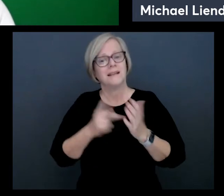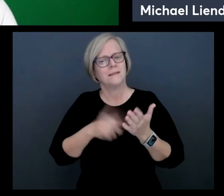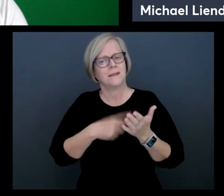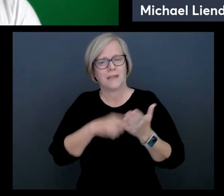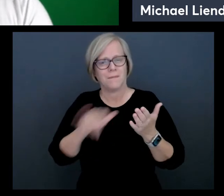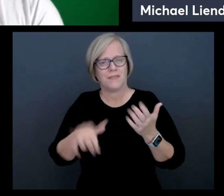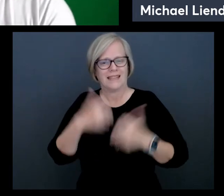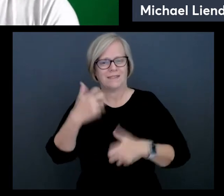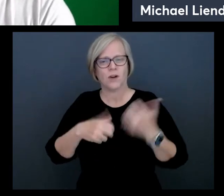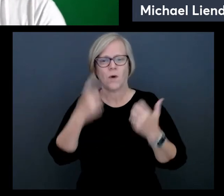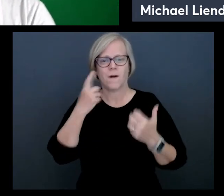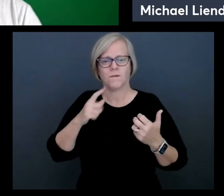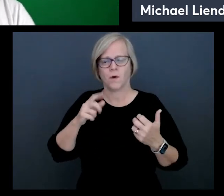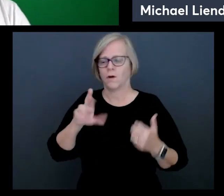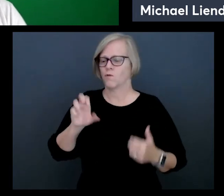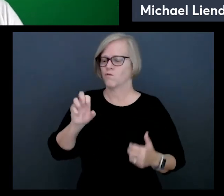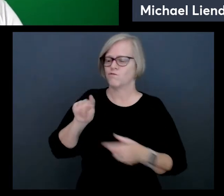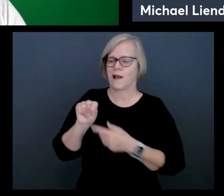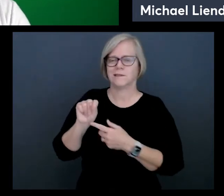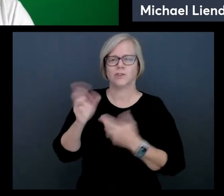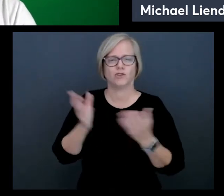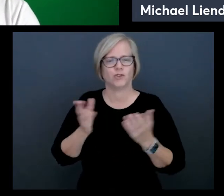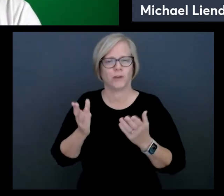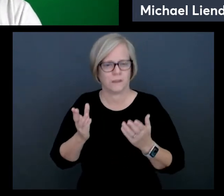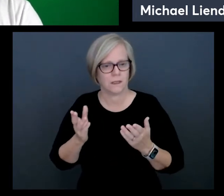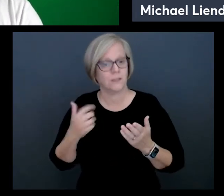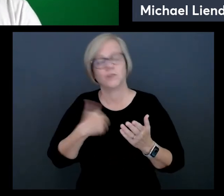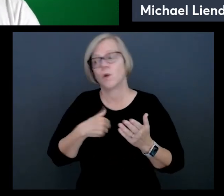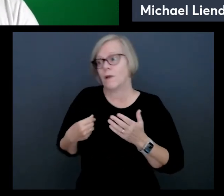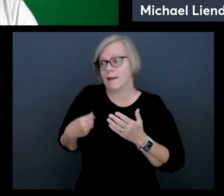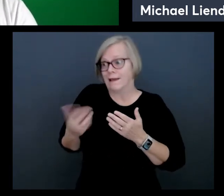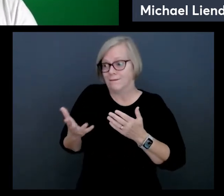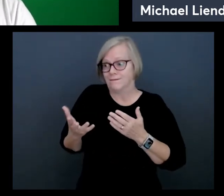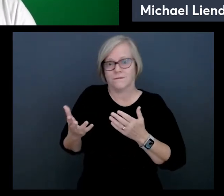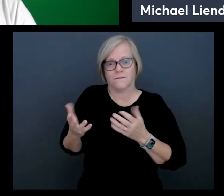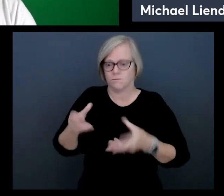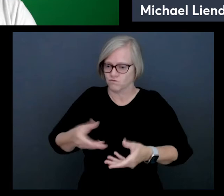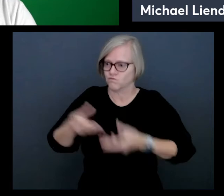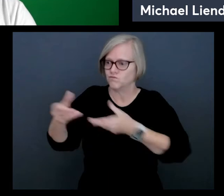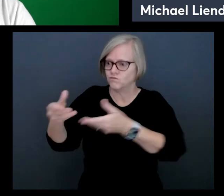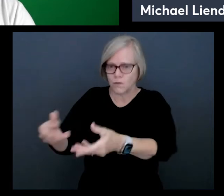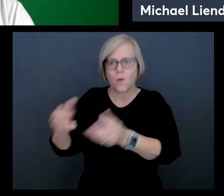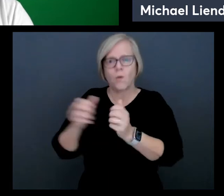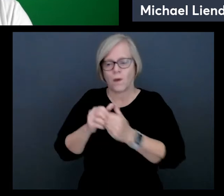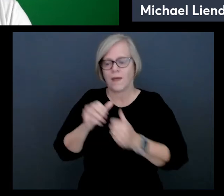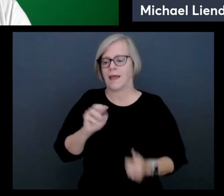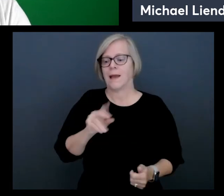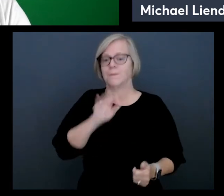that is often very difficult to implement when you use REST service. So we give that to you out of the box.